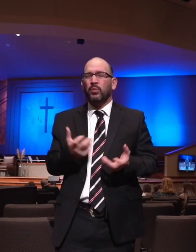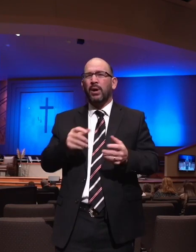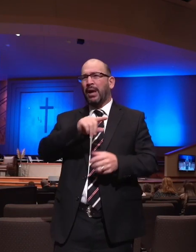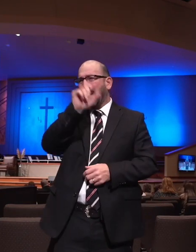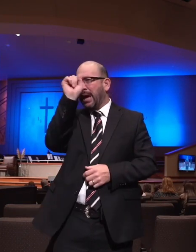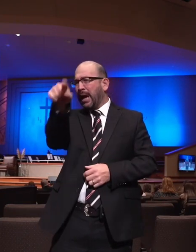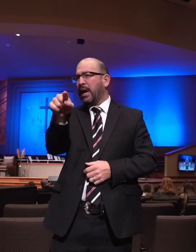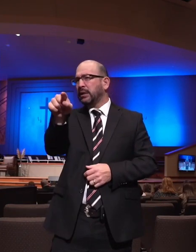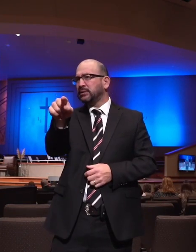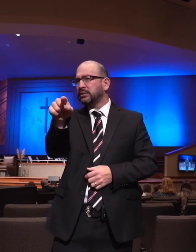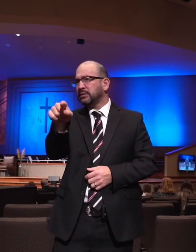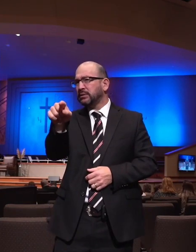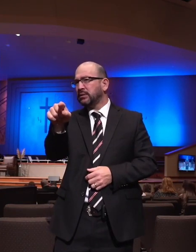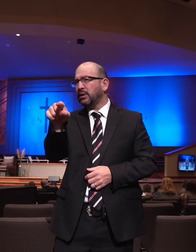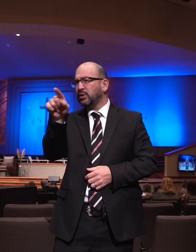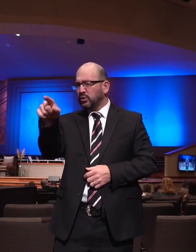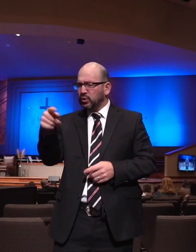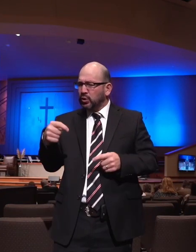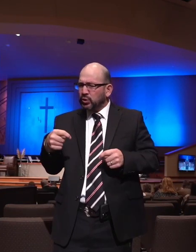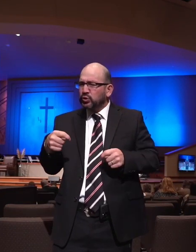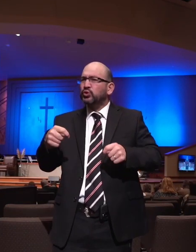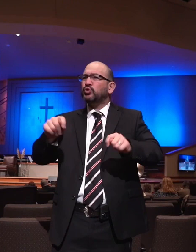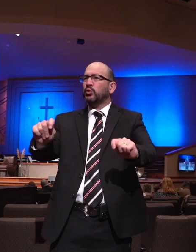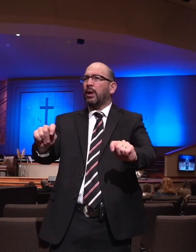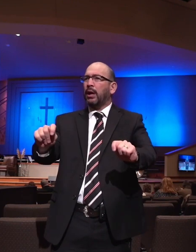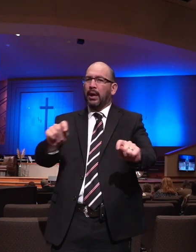would you make an effort to be a little maid